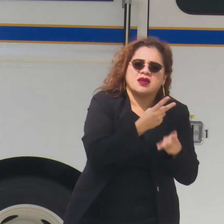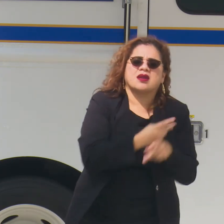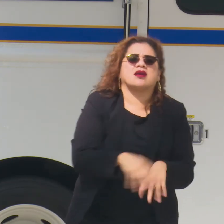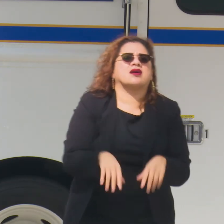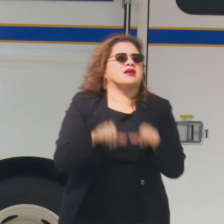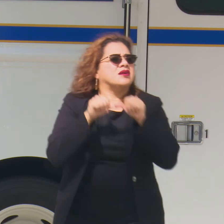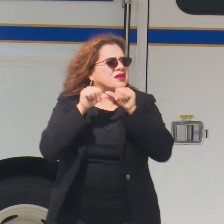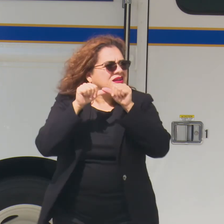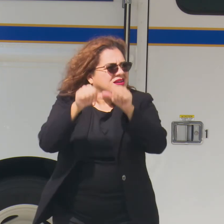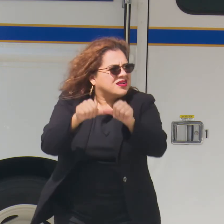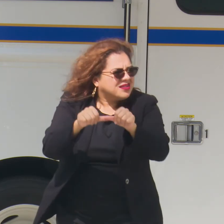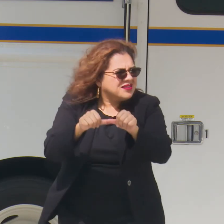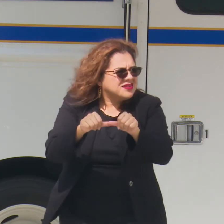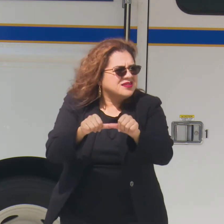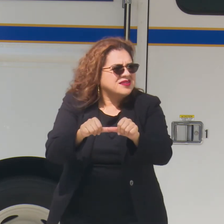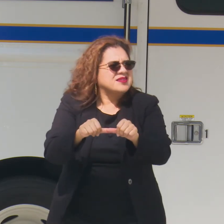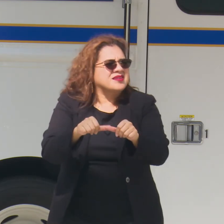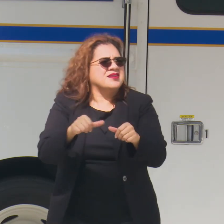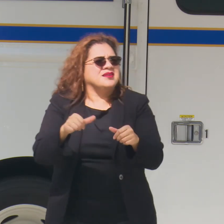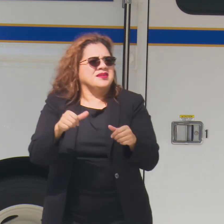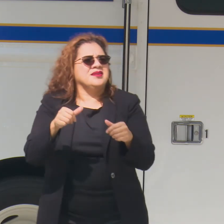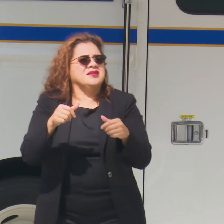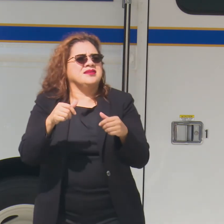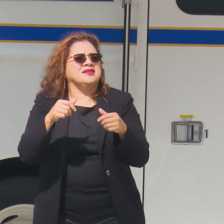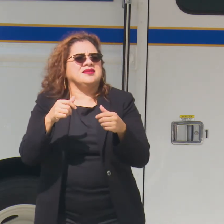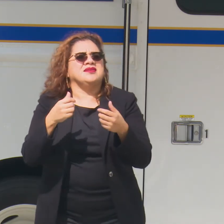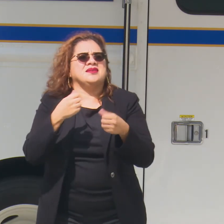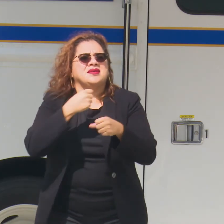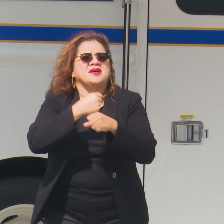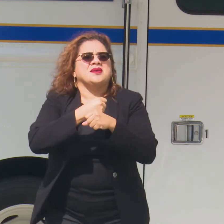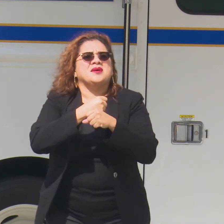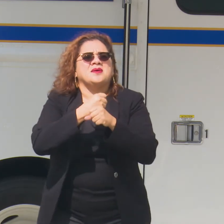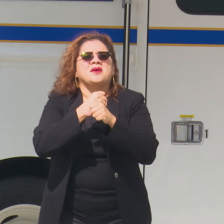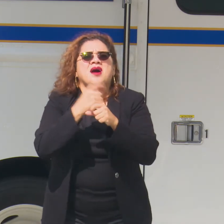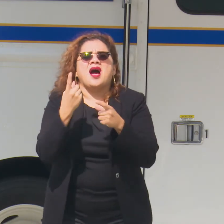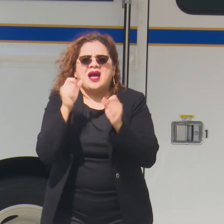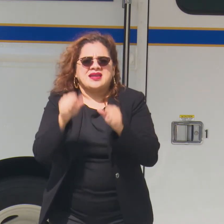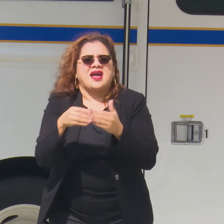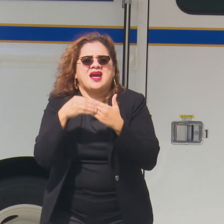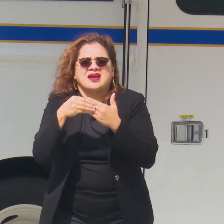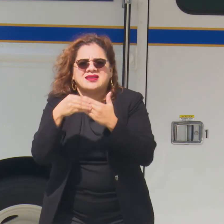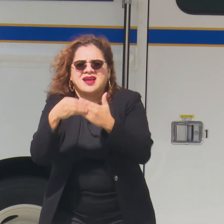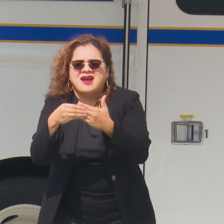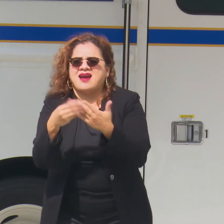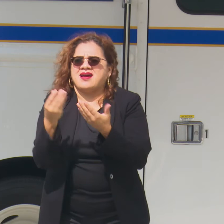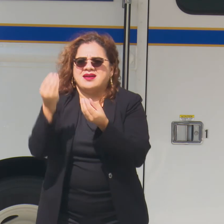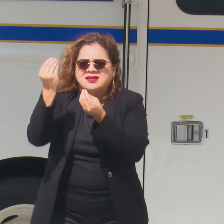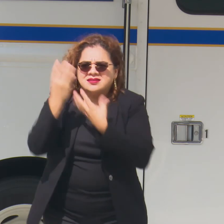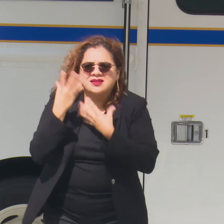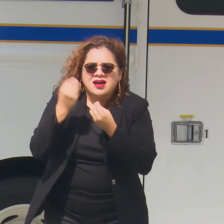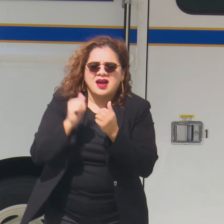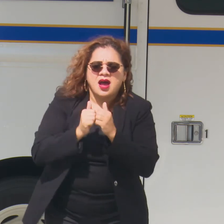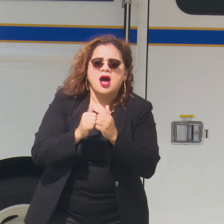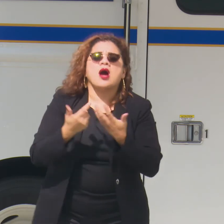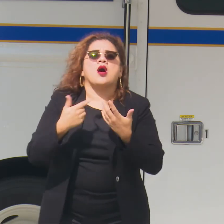and then we can guide you. So this, what we're trying to do is to have a comprehensive testing approach where it's not just